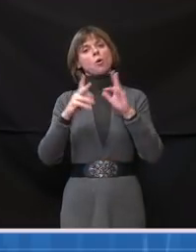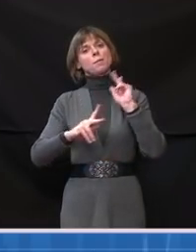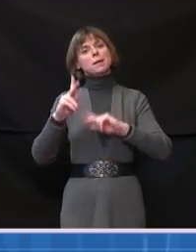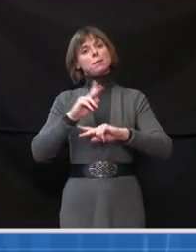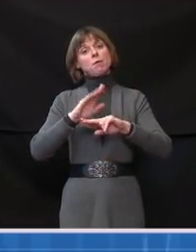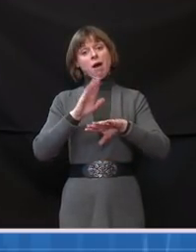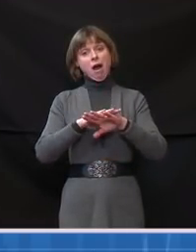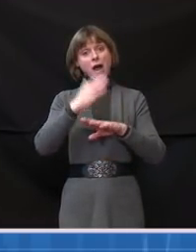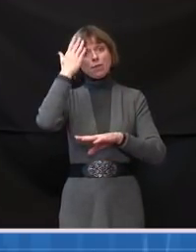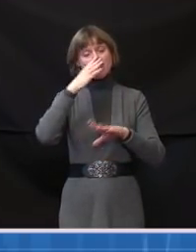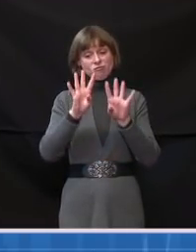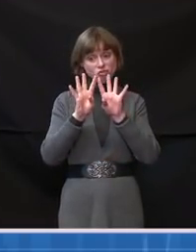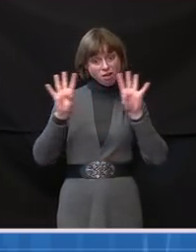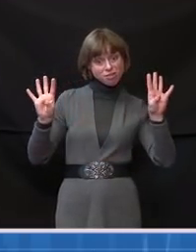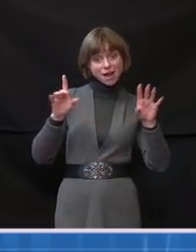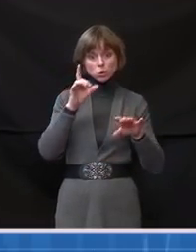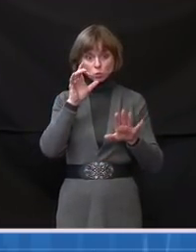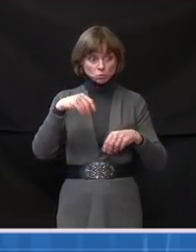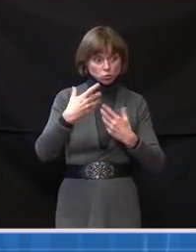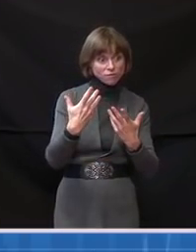have the information and the resources they need.